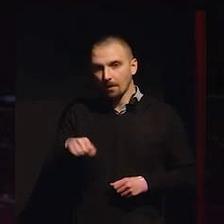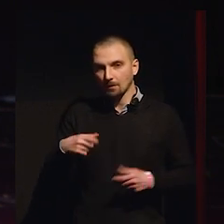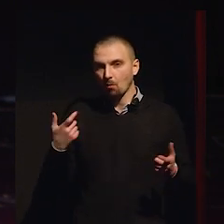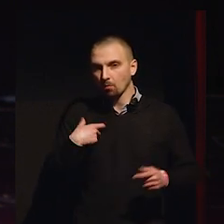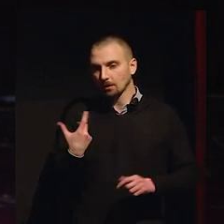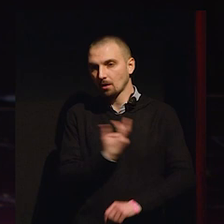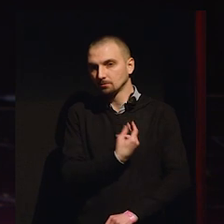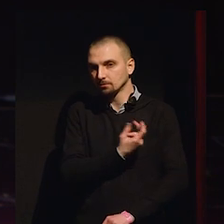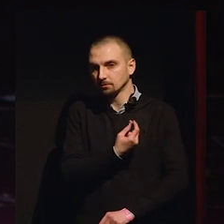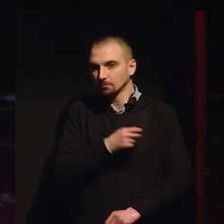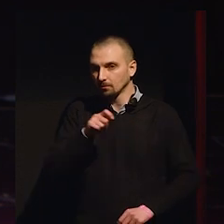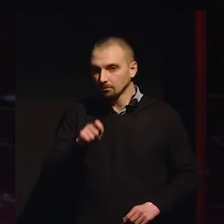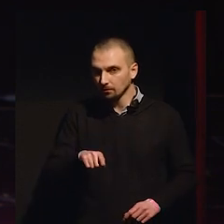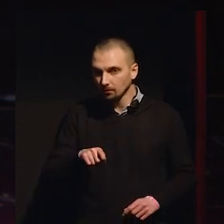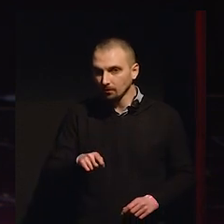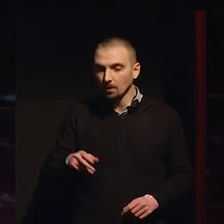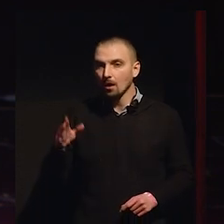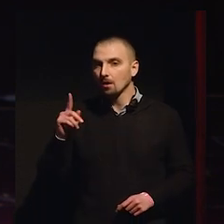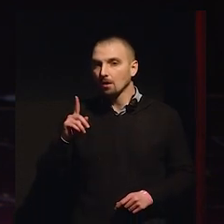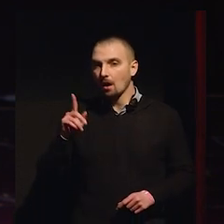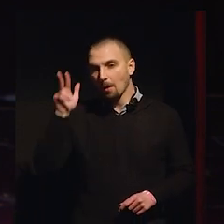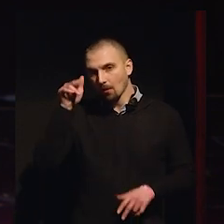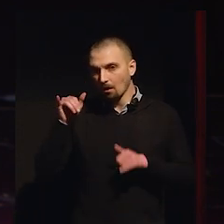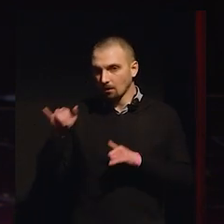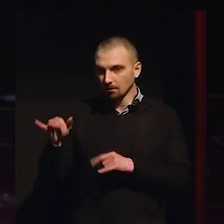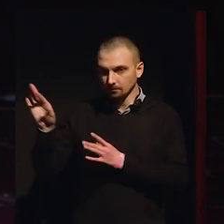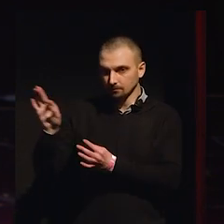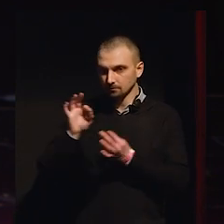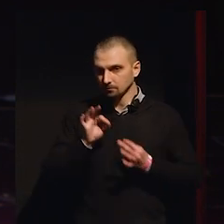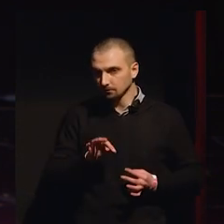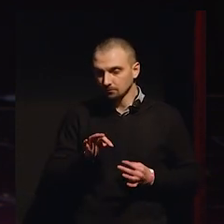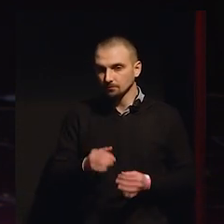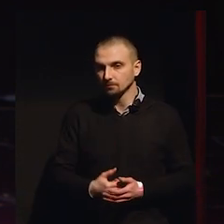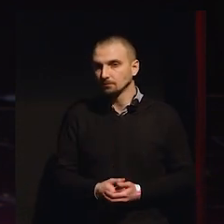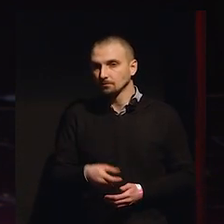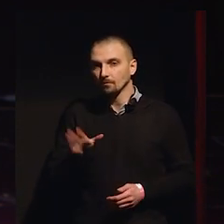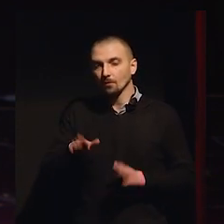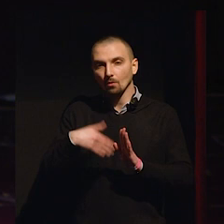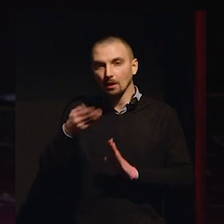America as a whole continent was free of poliomyelitis. And later, the 2000s arrived.